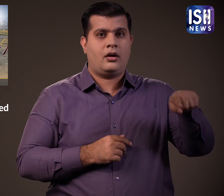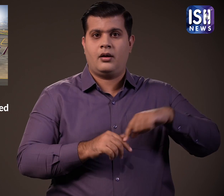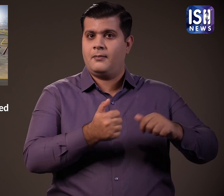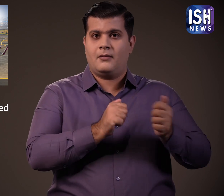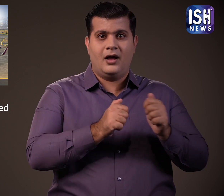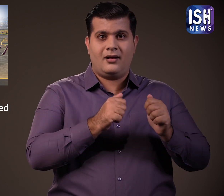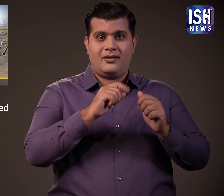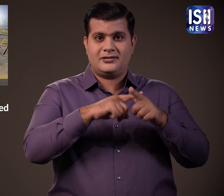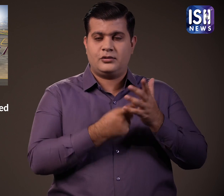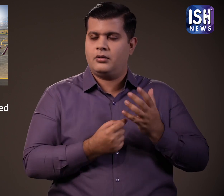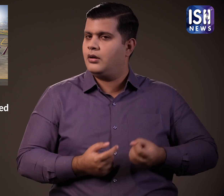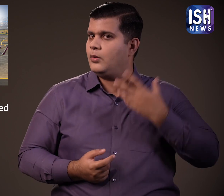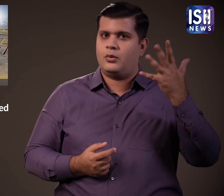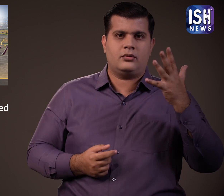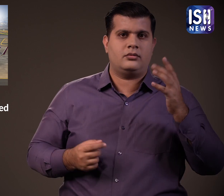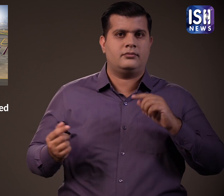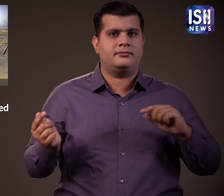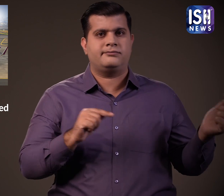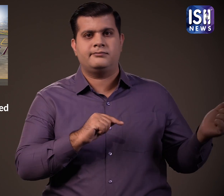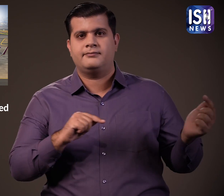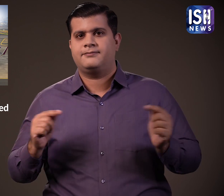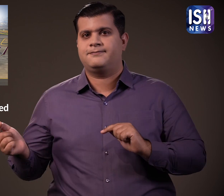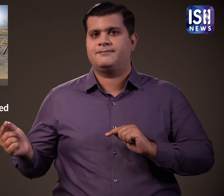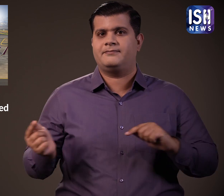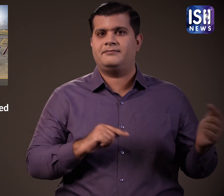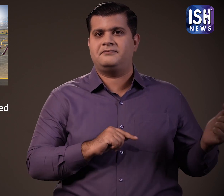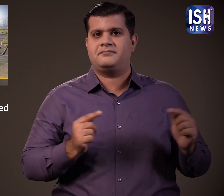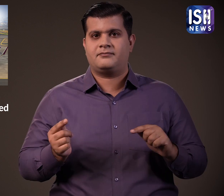However, the pilots were dissatisfied, leading to disagreements.